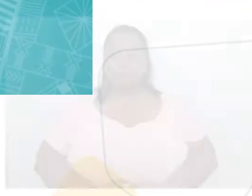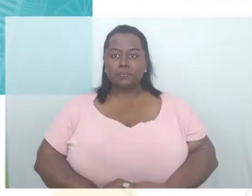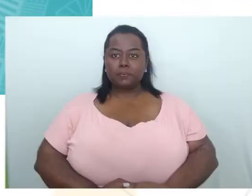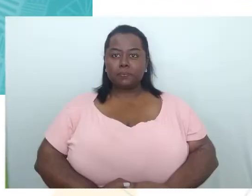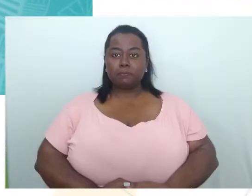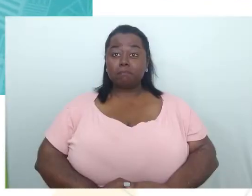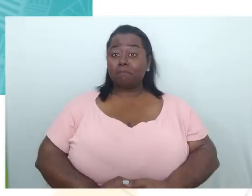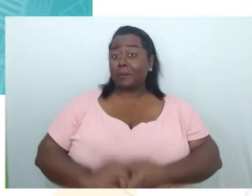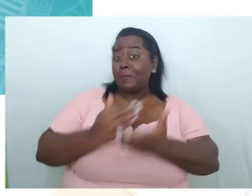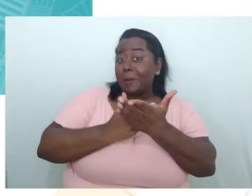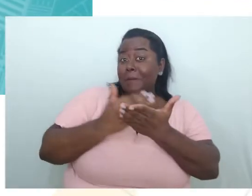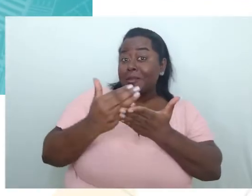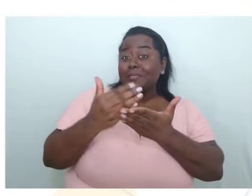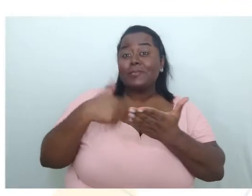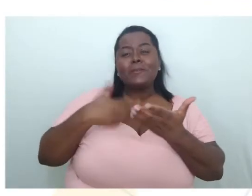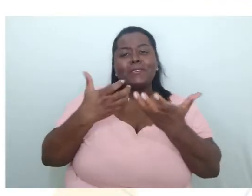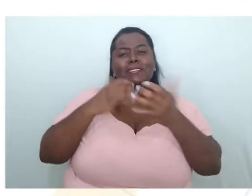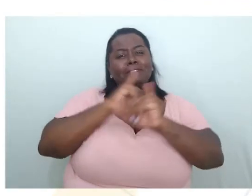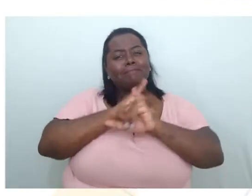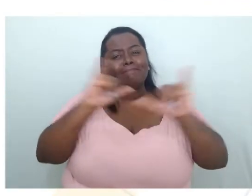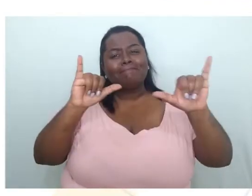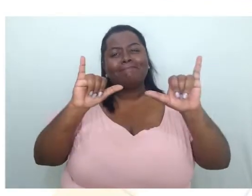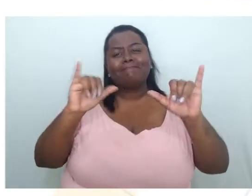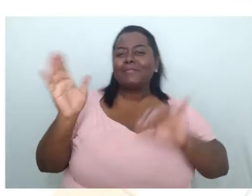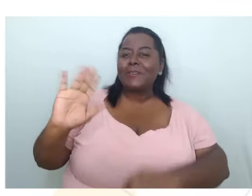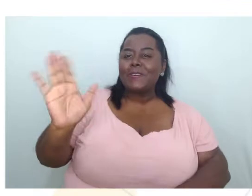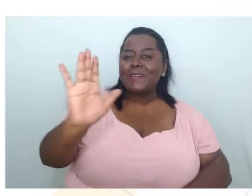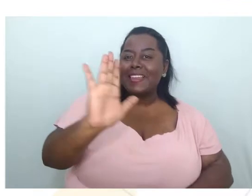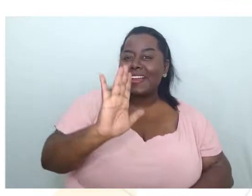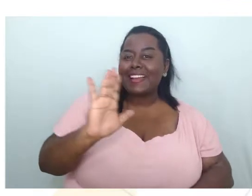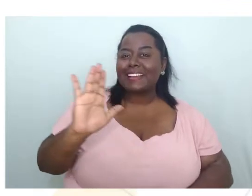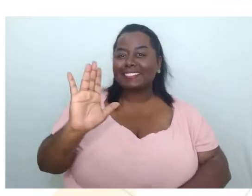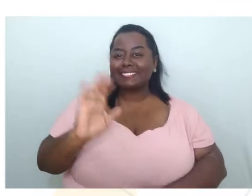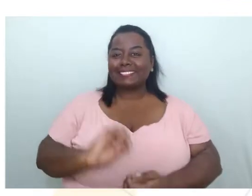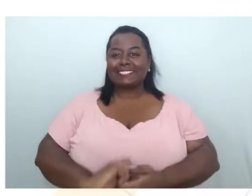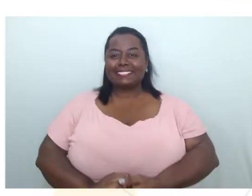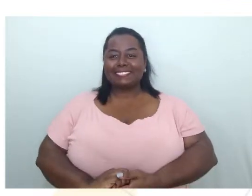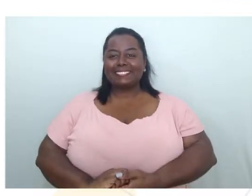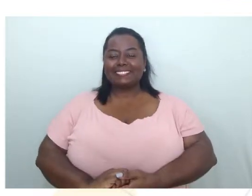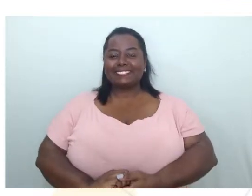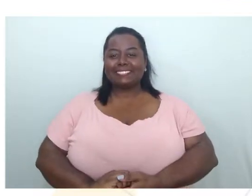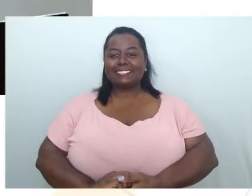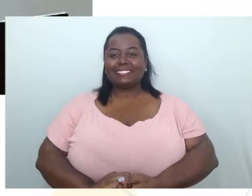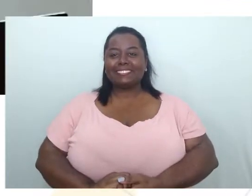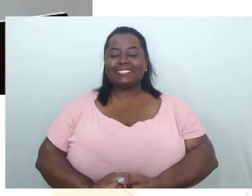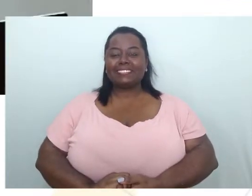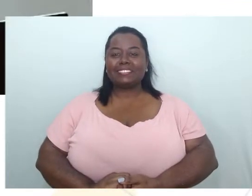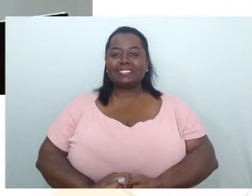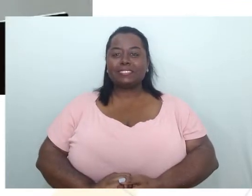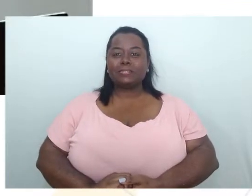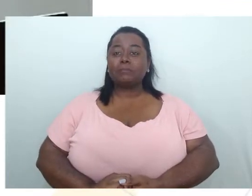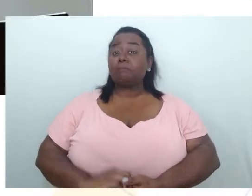I begin by saying greetings, as you say, hola, Bonjour, yeah, this presentation is